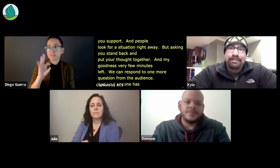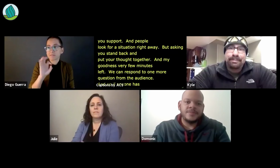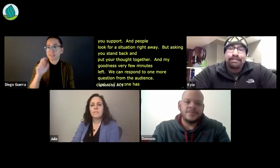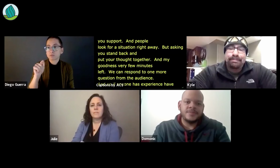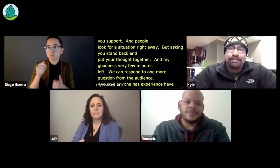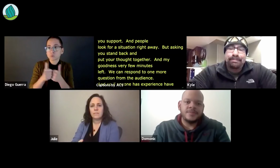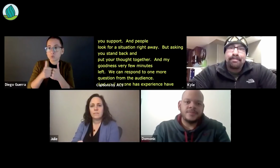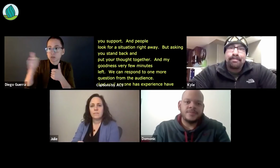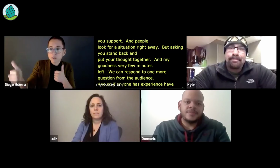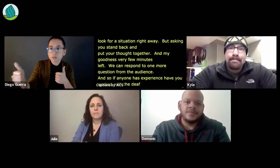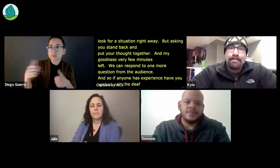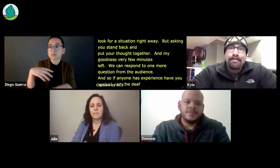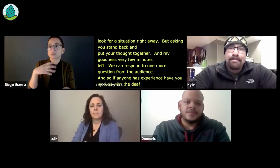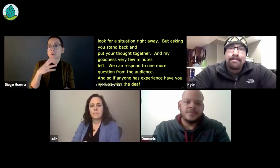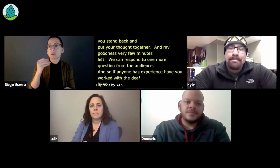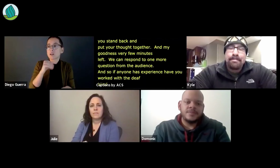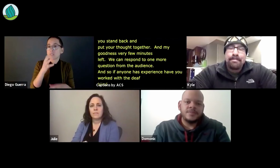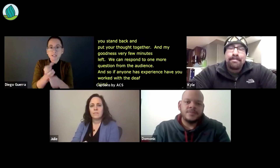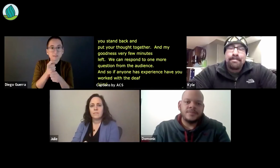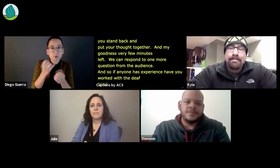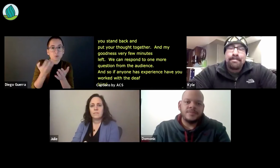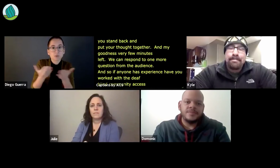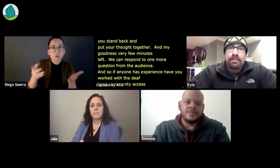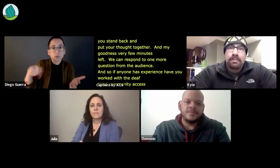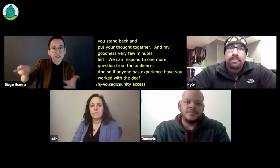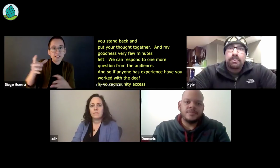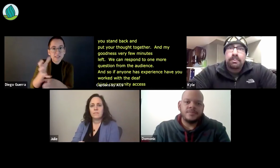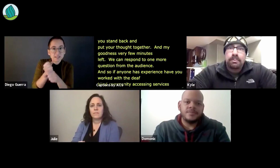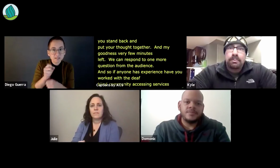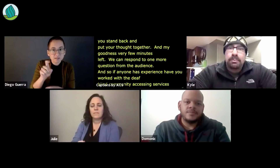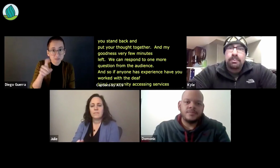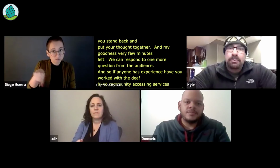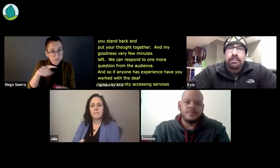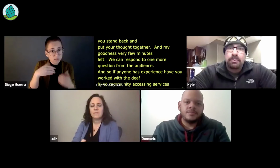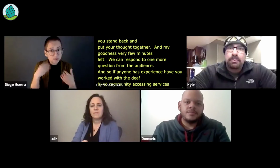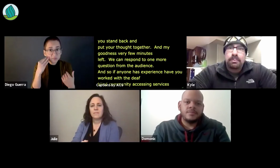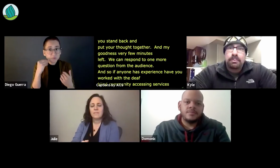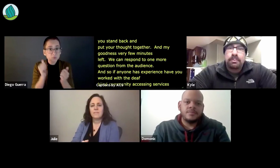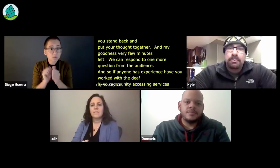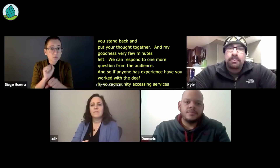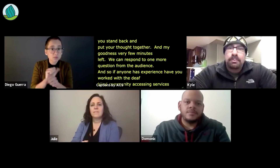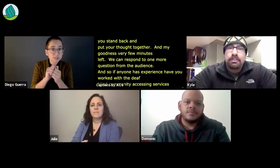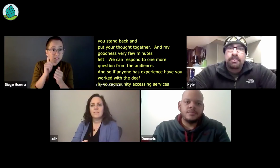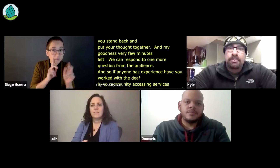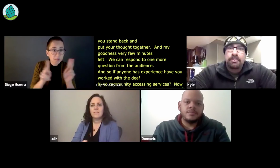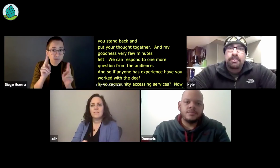Now with the social testing limitations, are they struggling to locate resources?